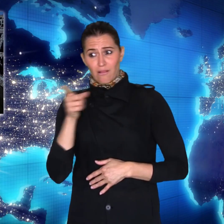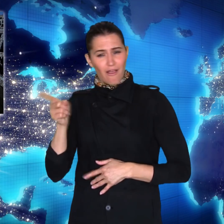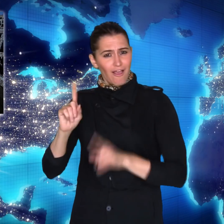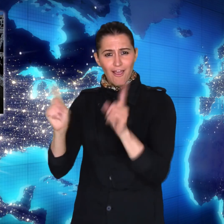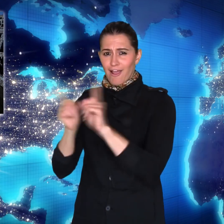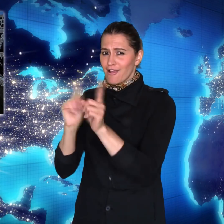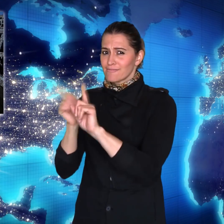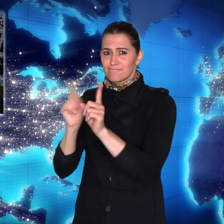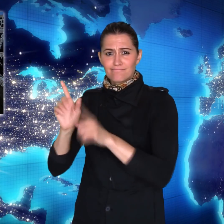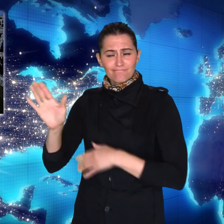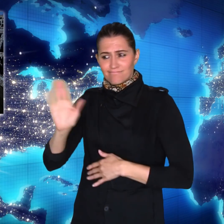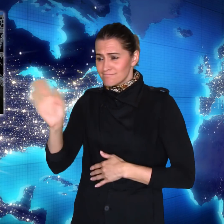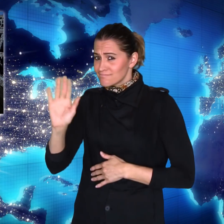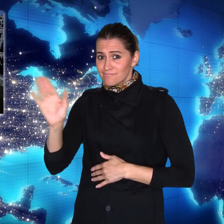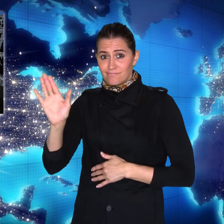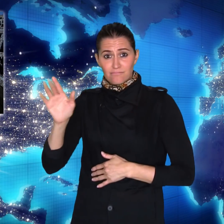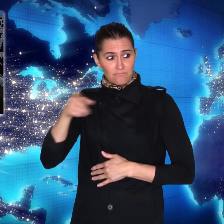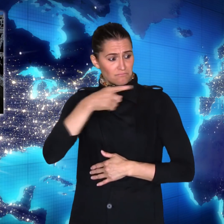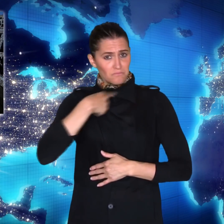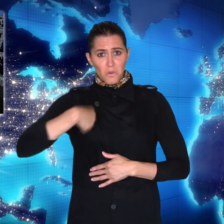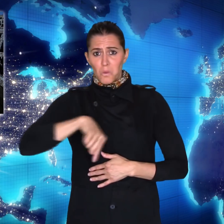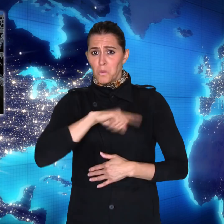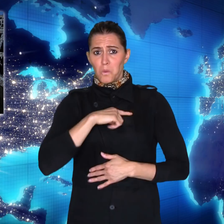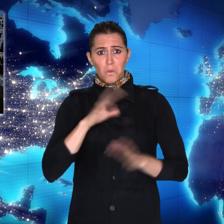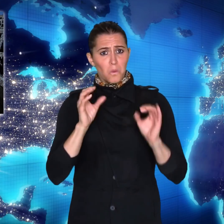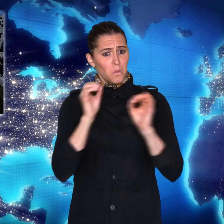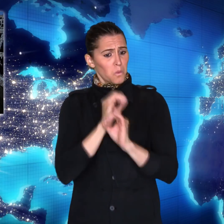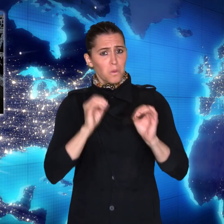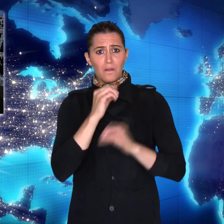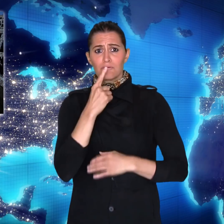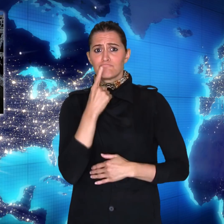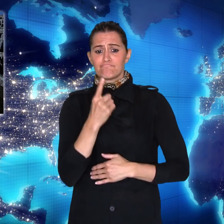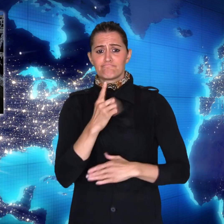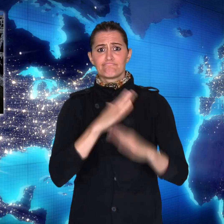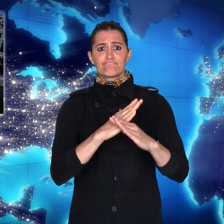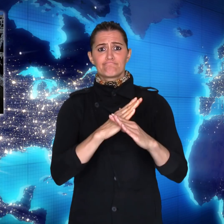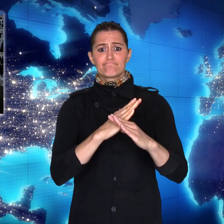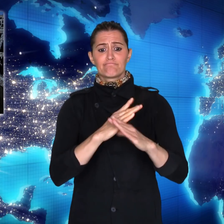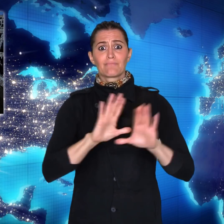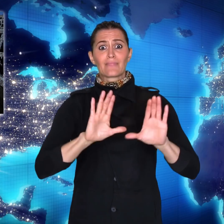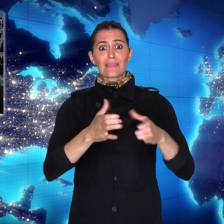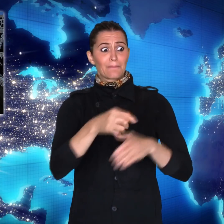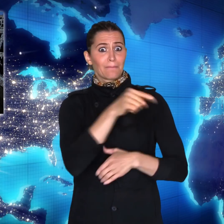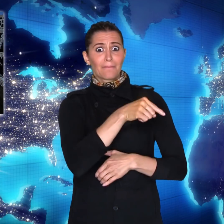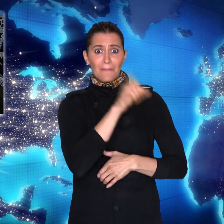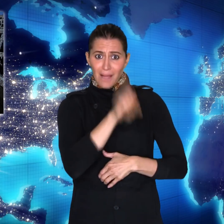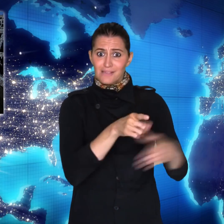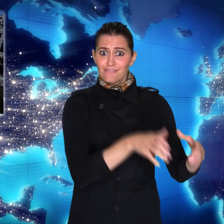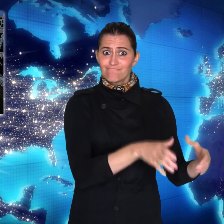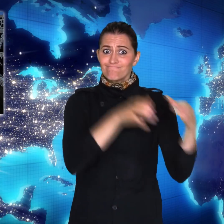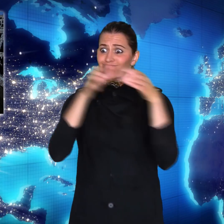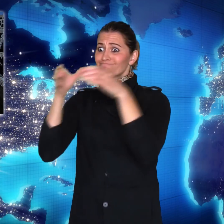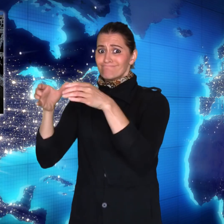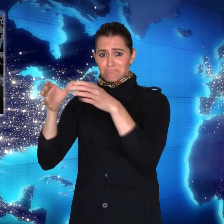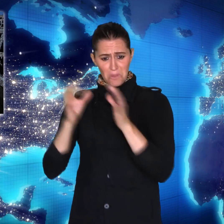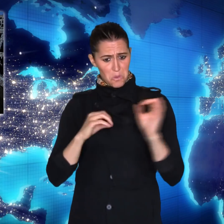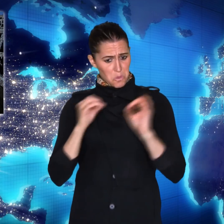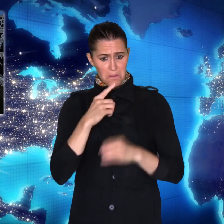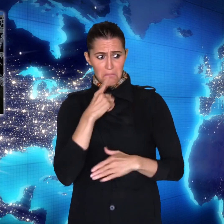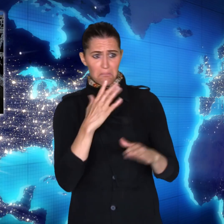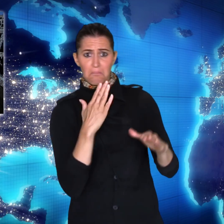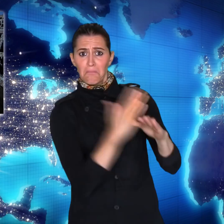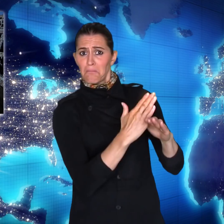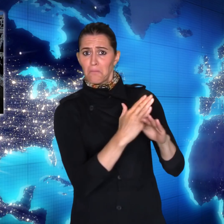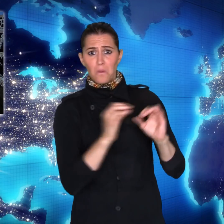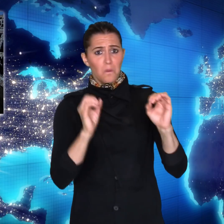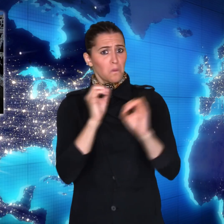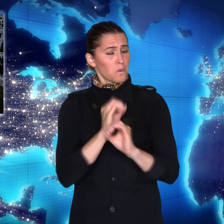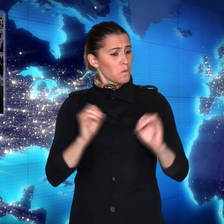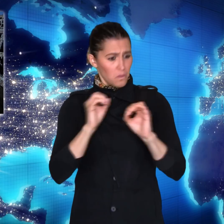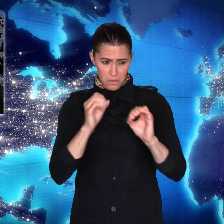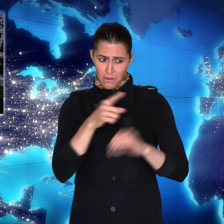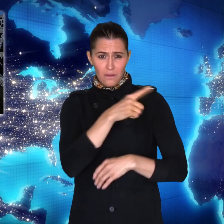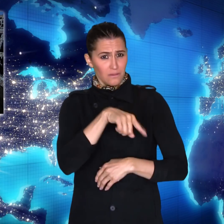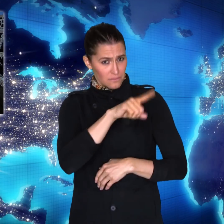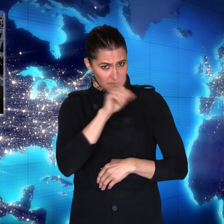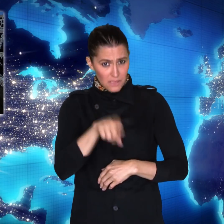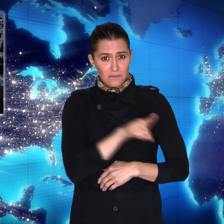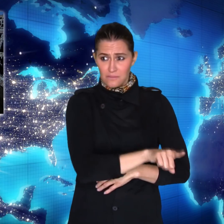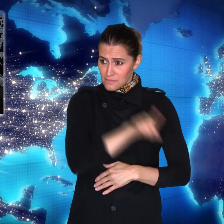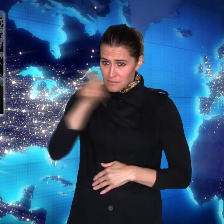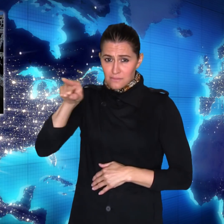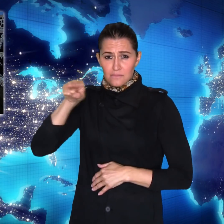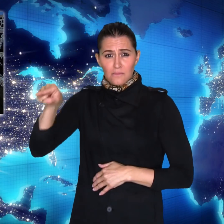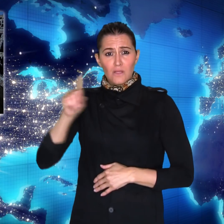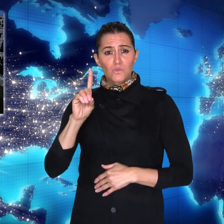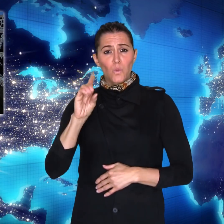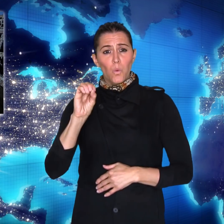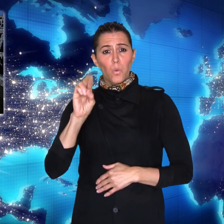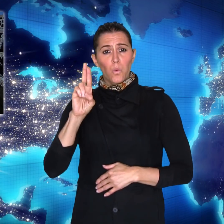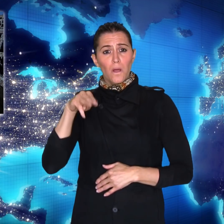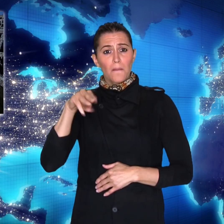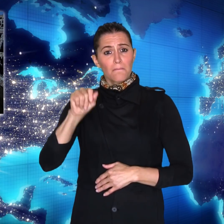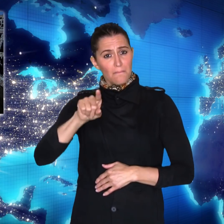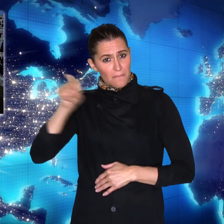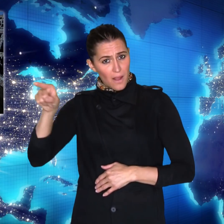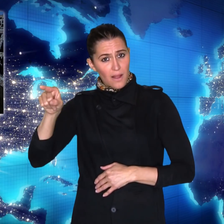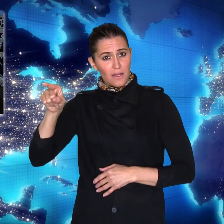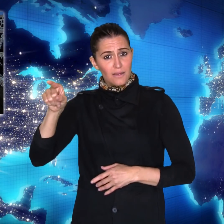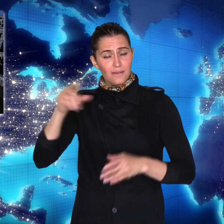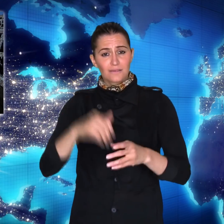request for it to go to Douma.”